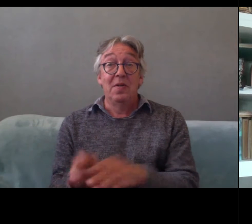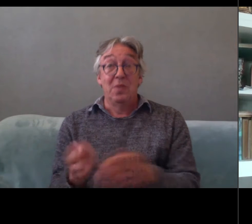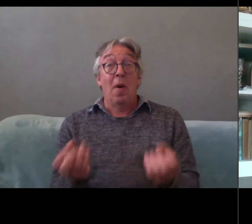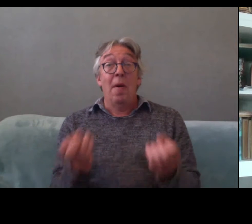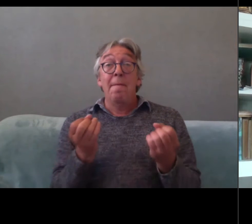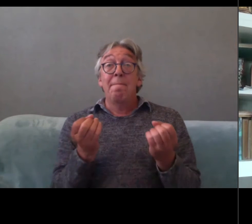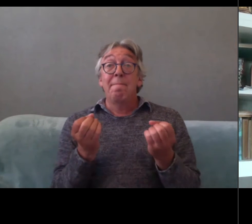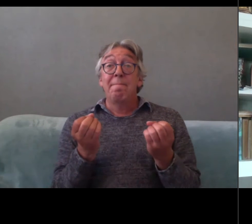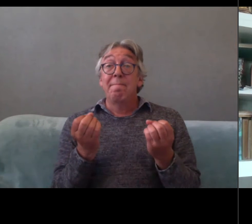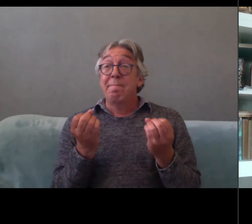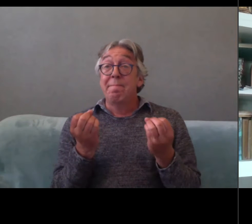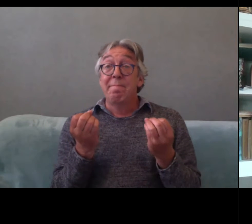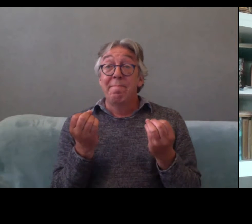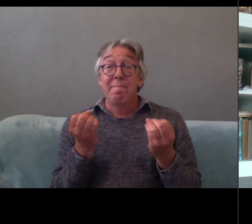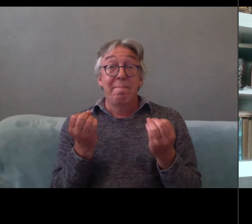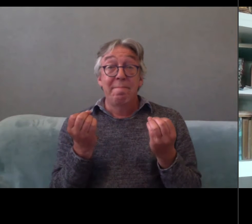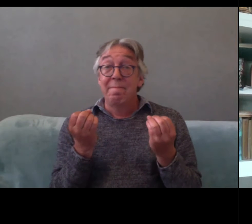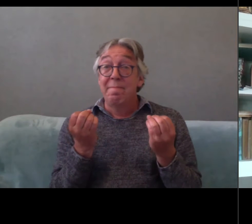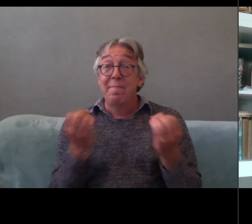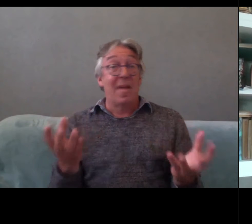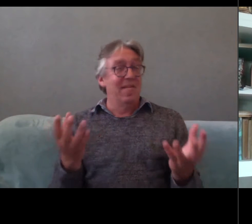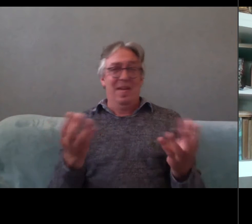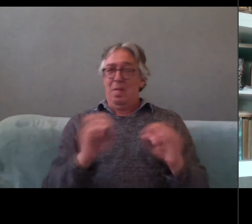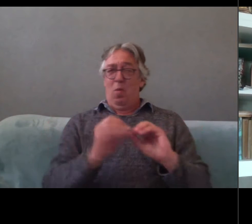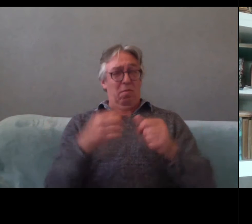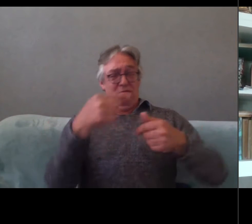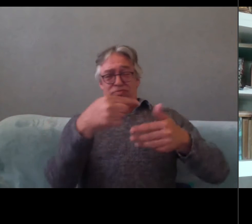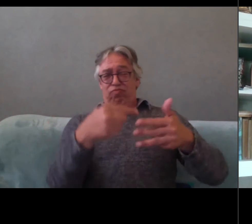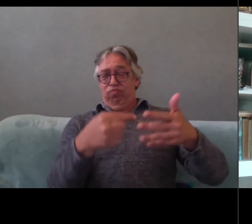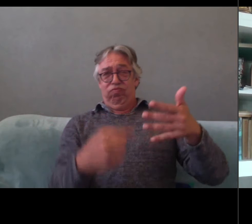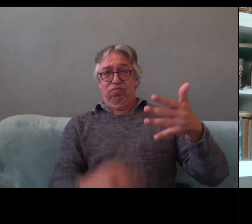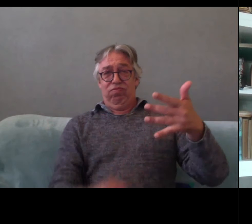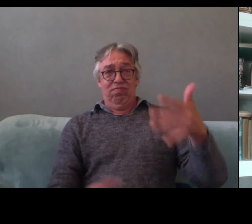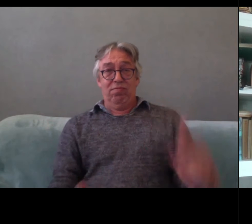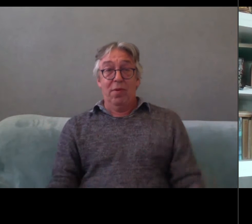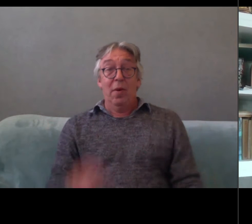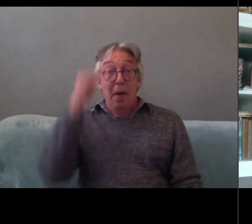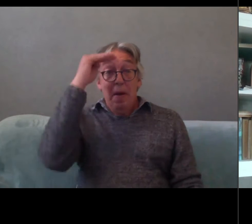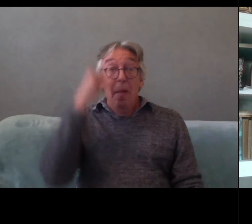Their parents and relatives should be at home and not working because of that.